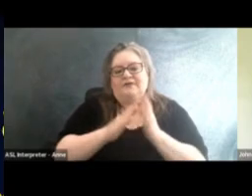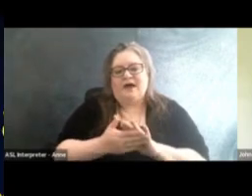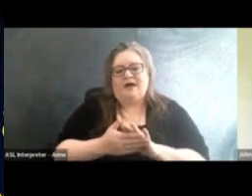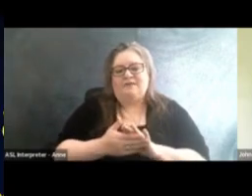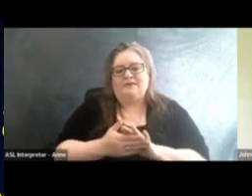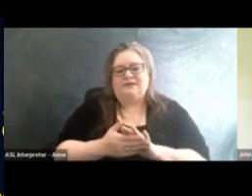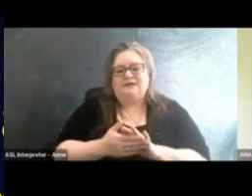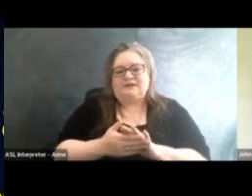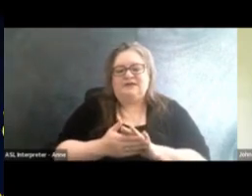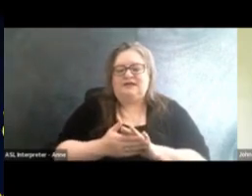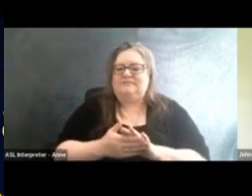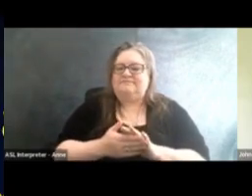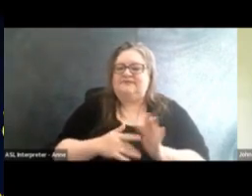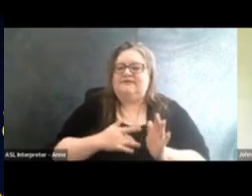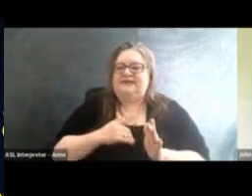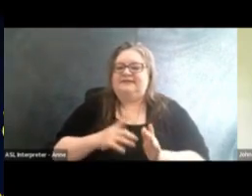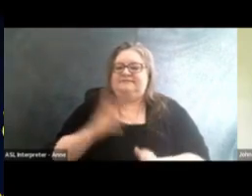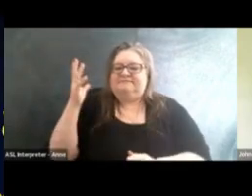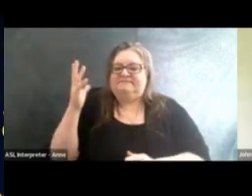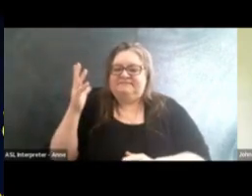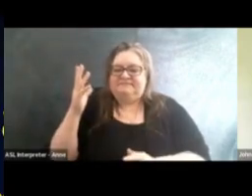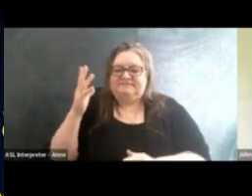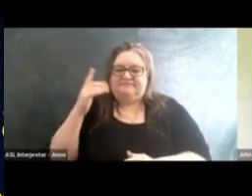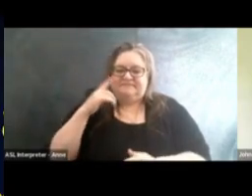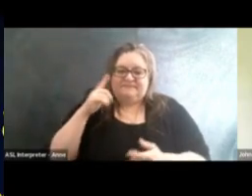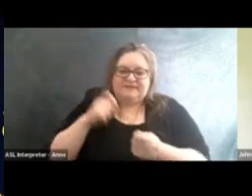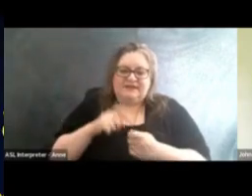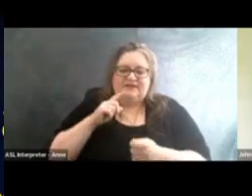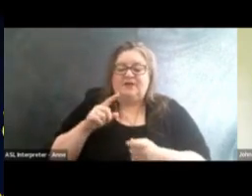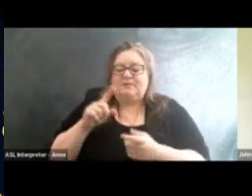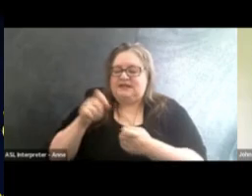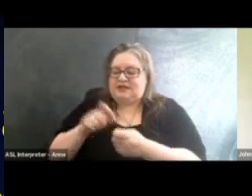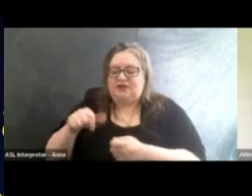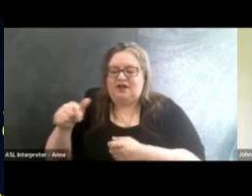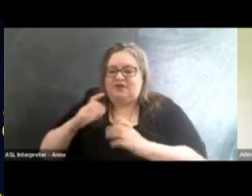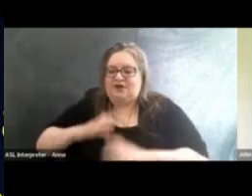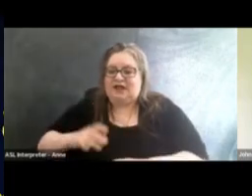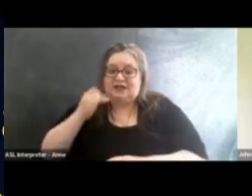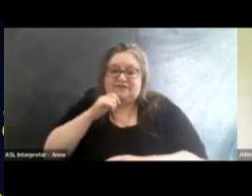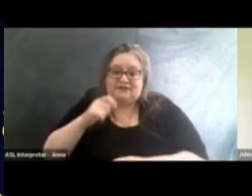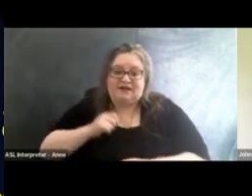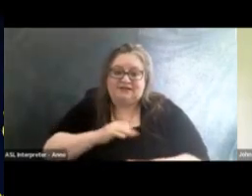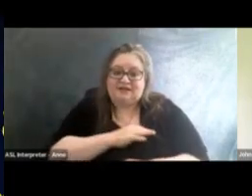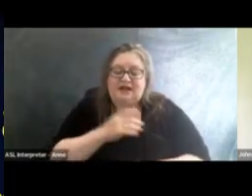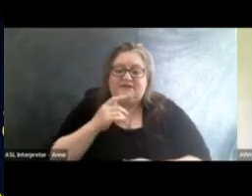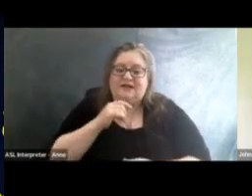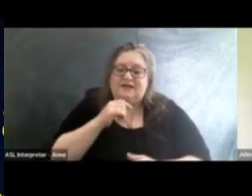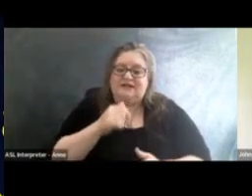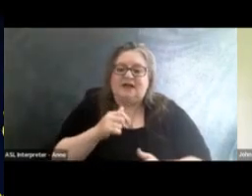consternation for particularly fellow clients, if not staff. It's not unusual at all for